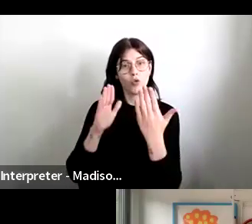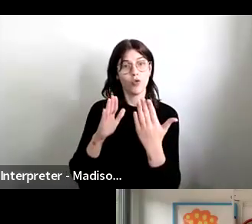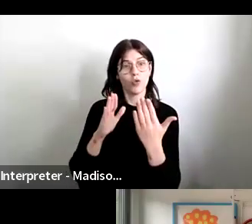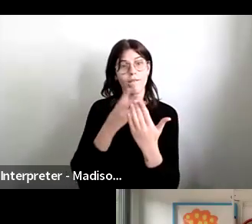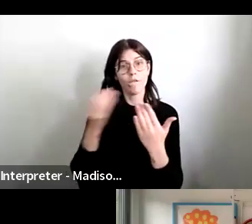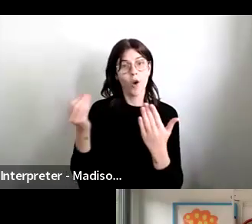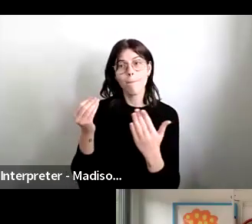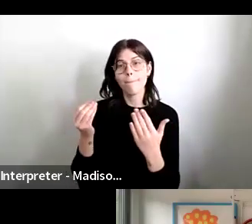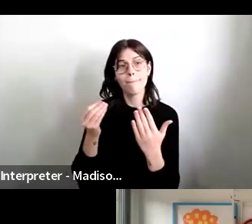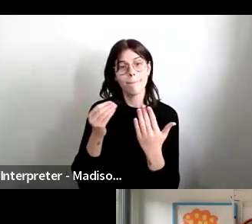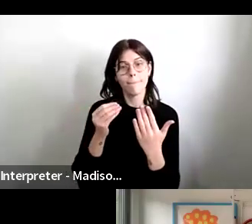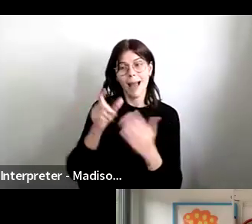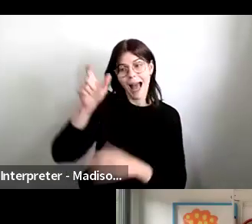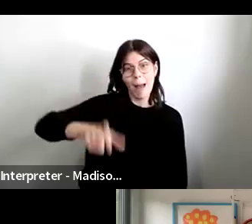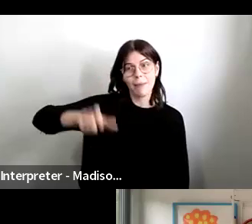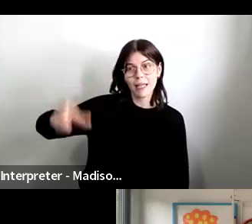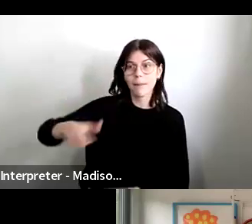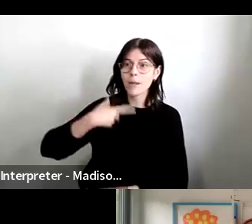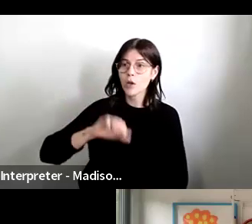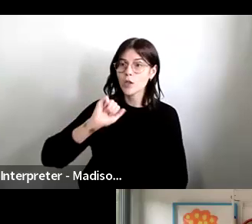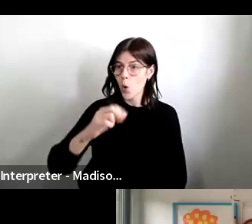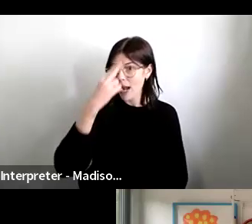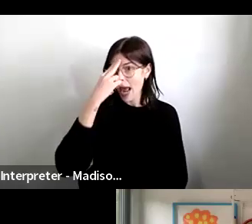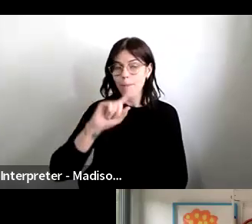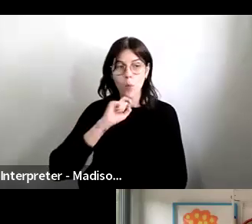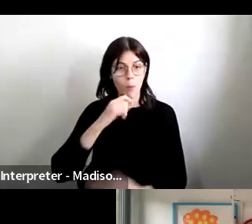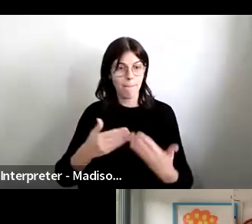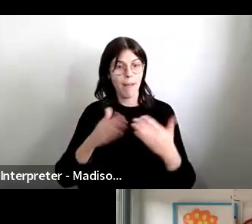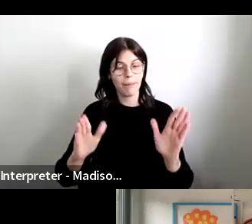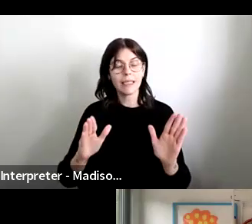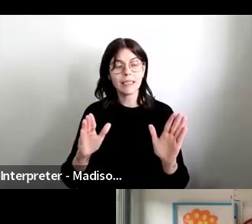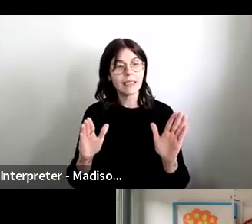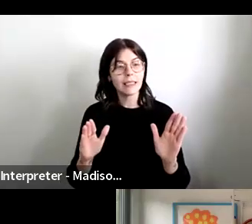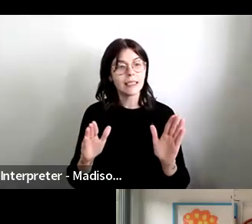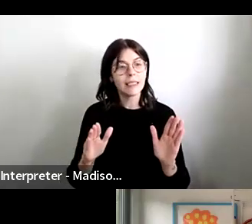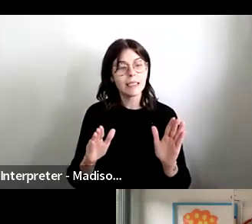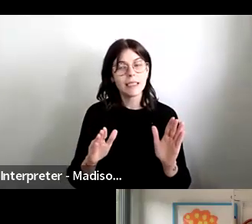name will be made public as part of the assessment panel when the embargo of decisions is lifted.